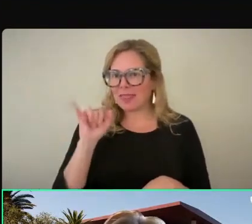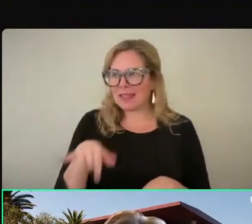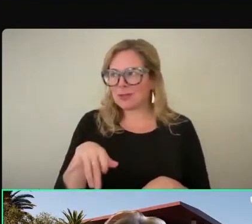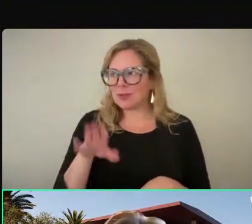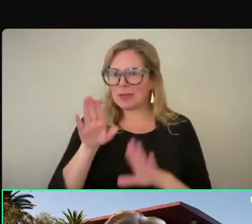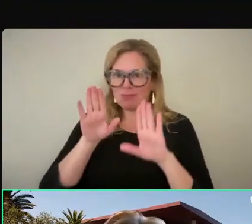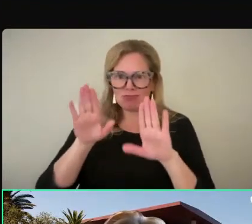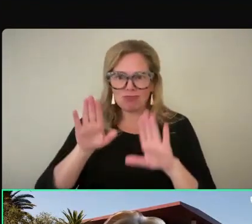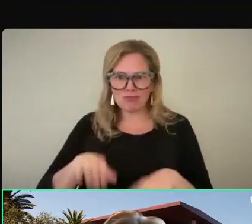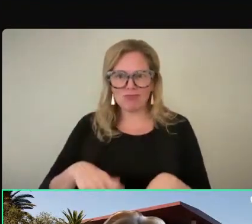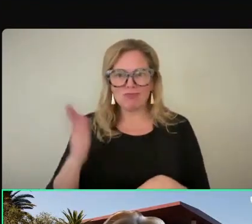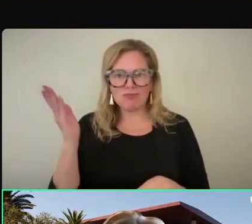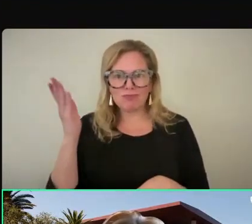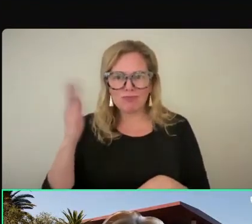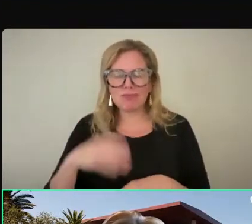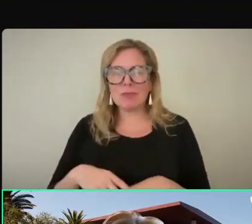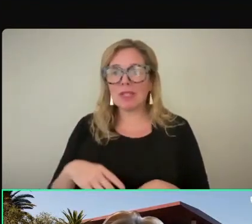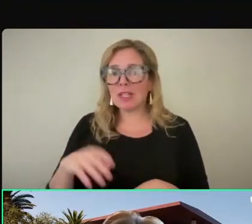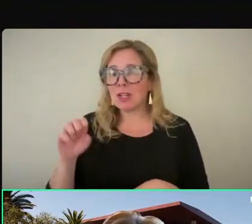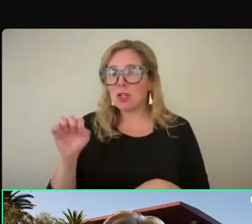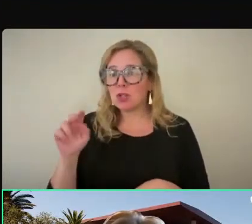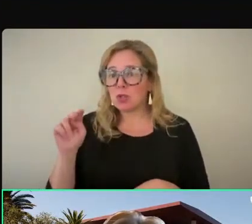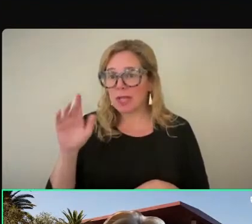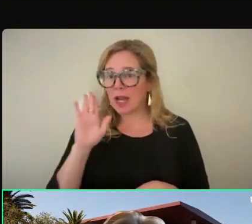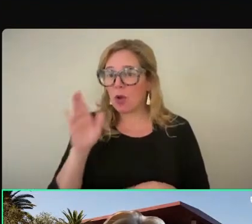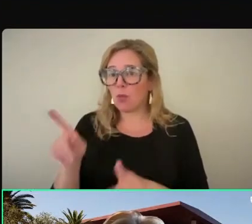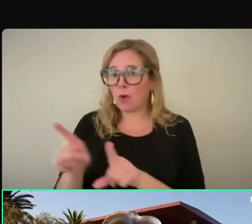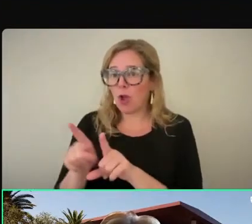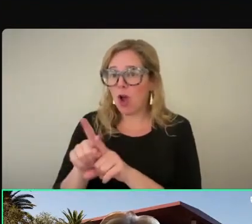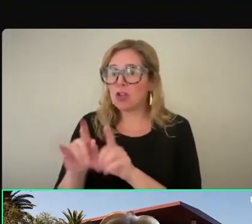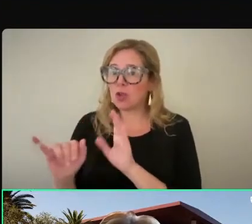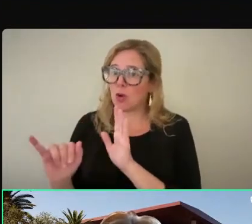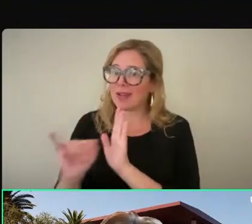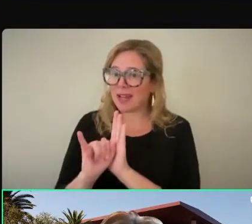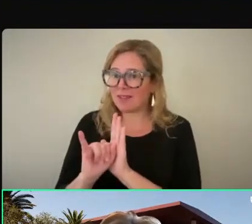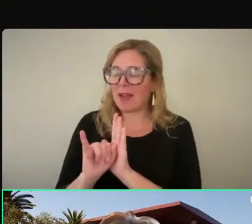Zuzana also identifies, as she'll talk in a minute about, as autistic or having